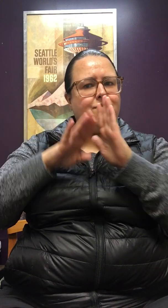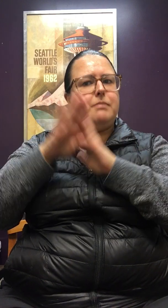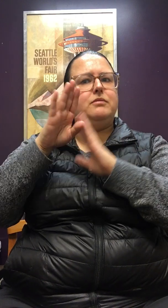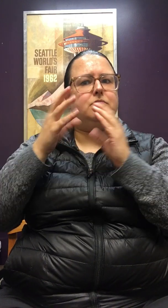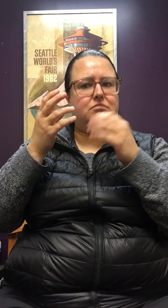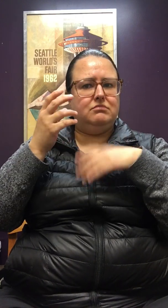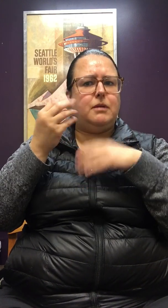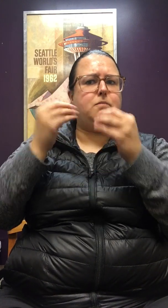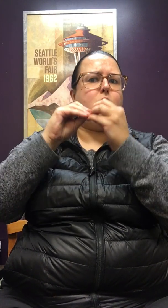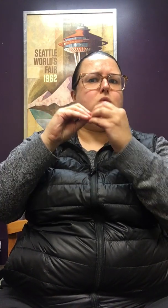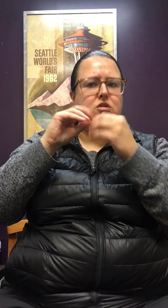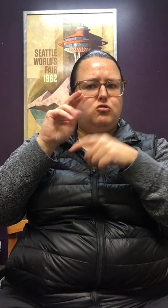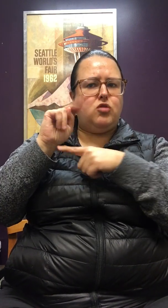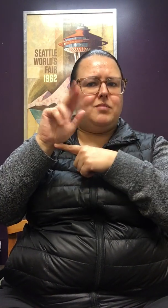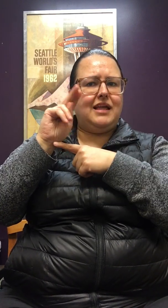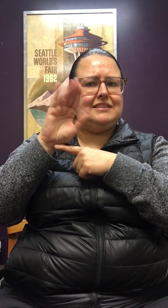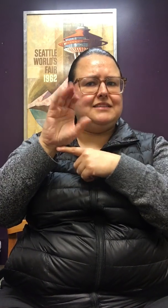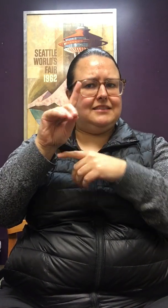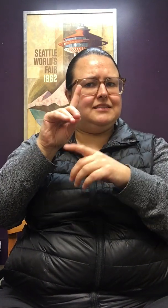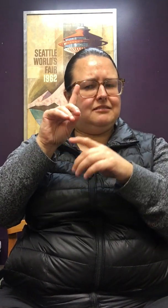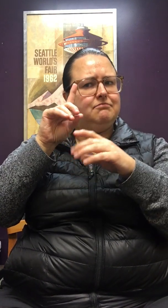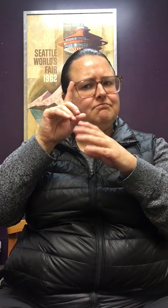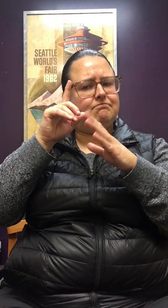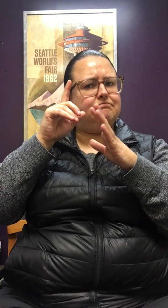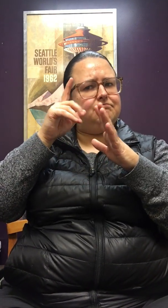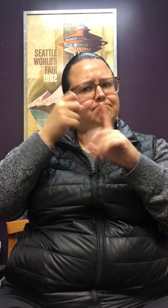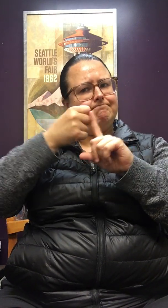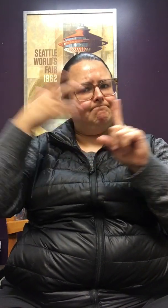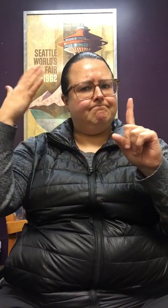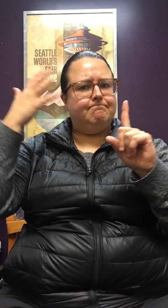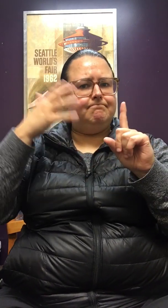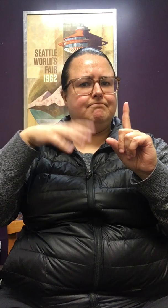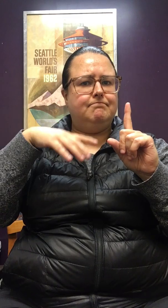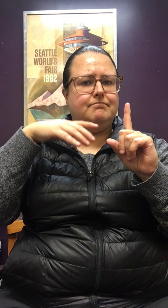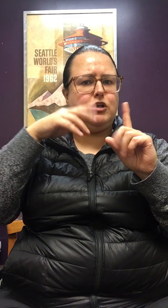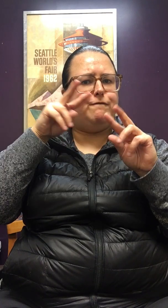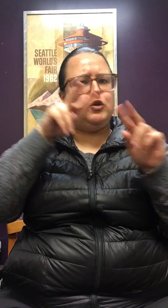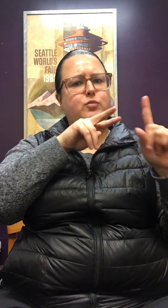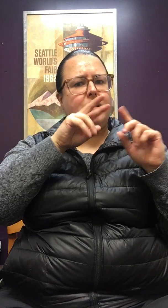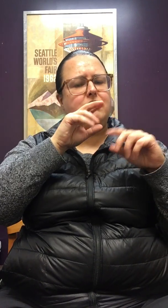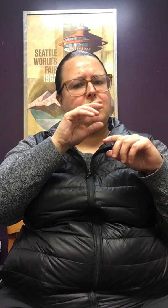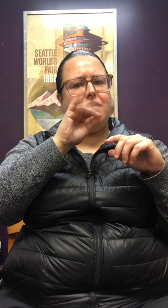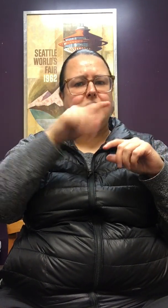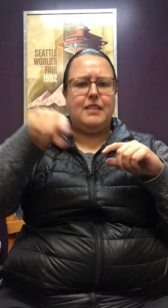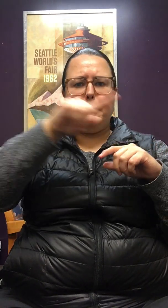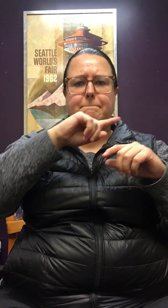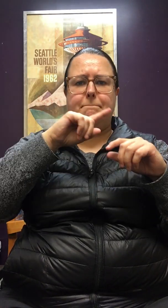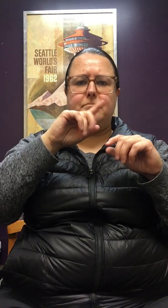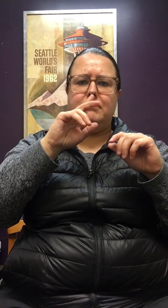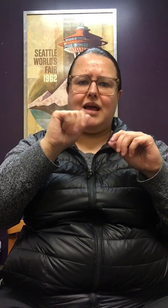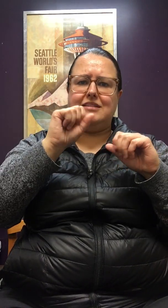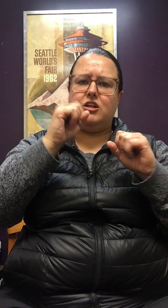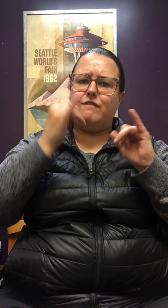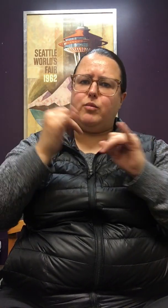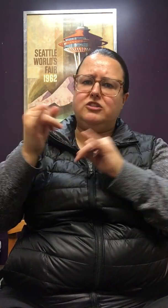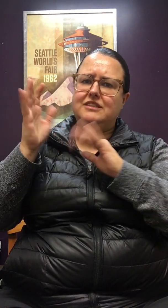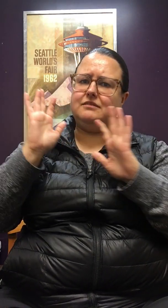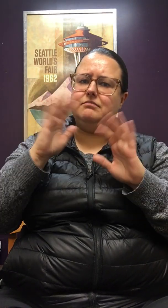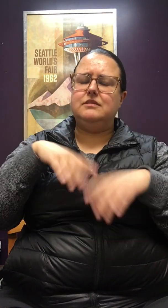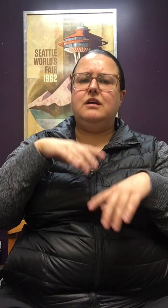I’ve developed a more nuanced view of people of color as individuals.